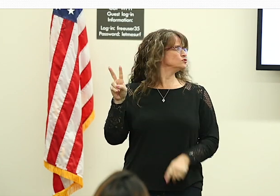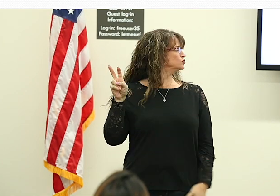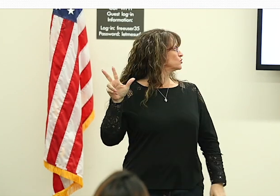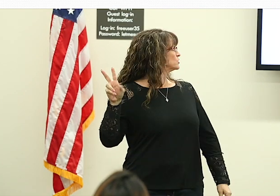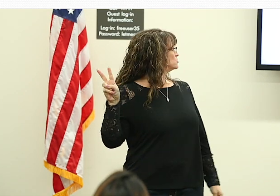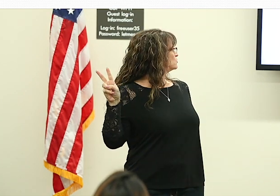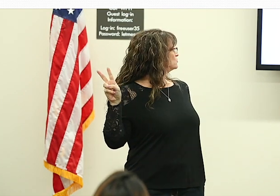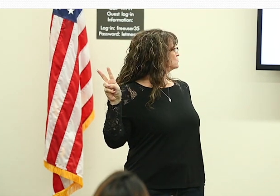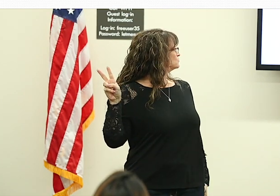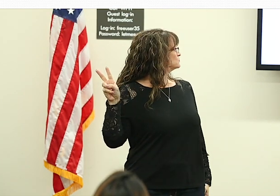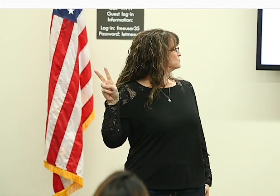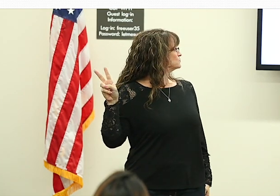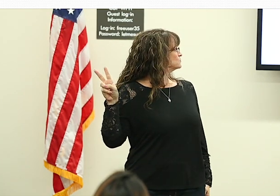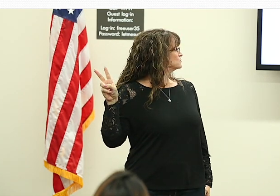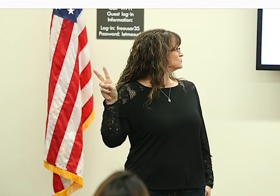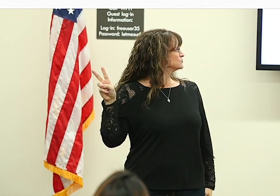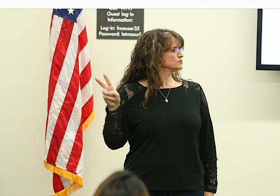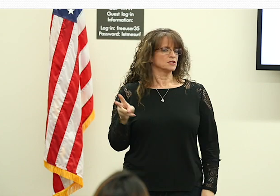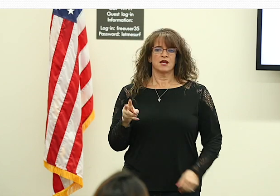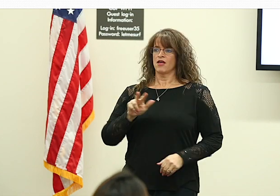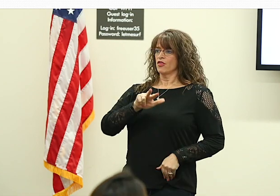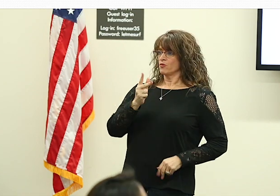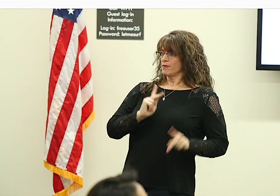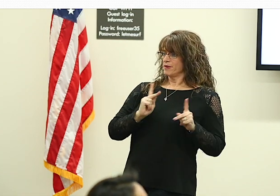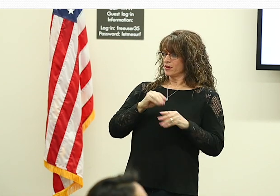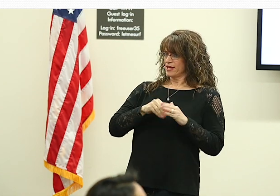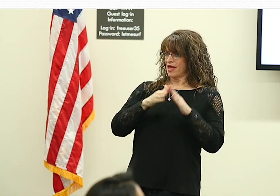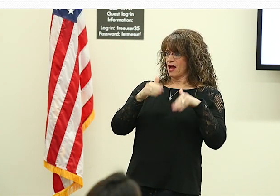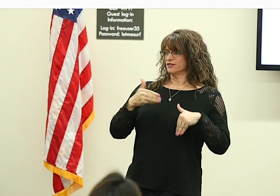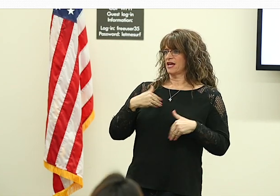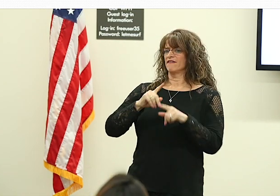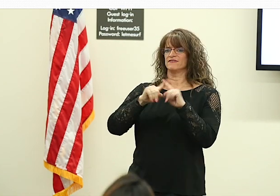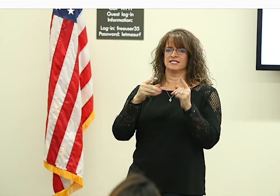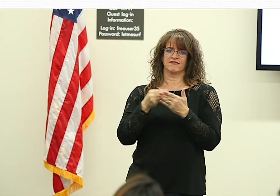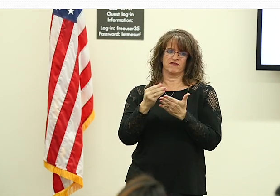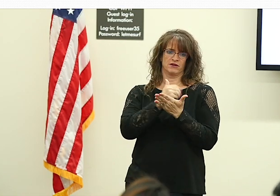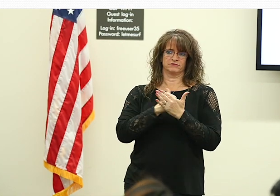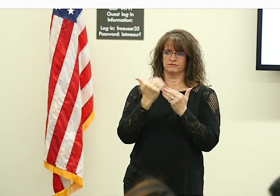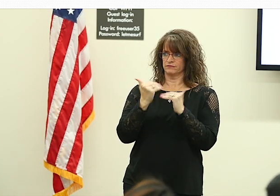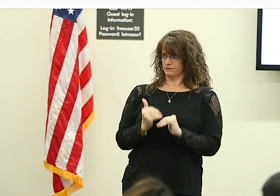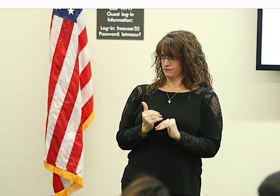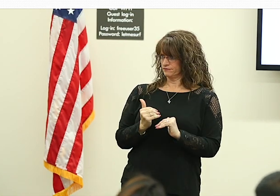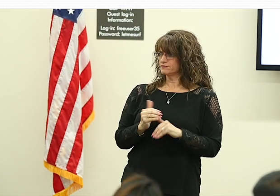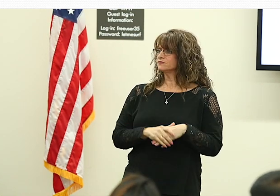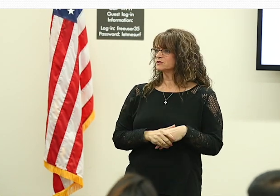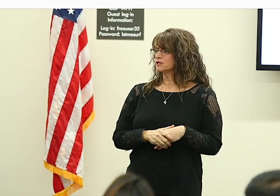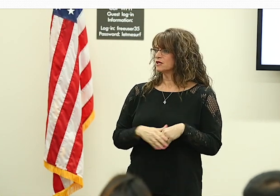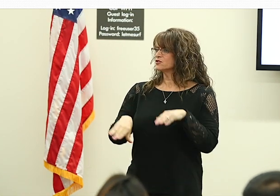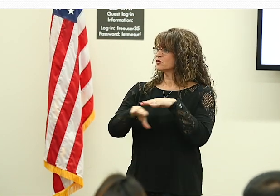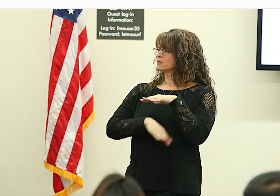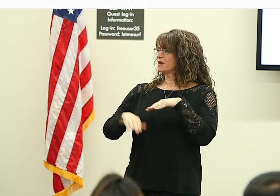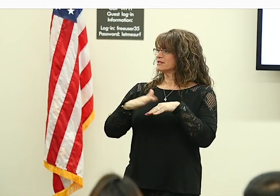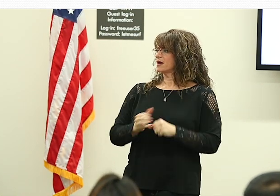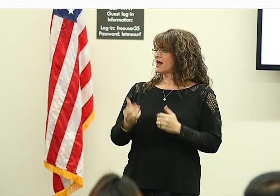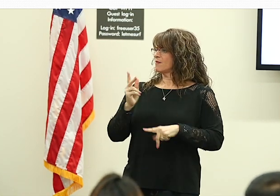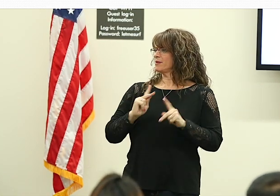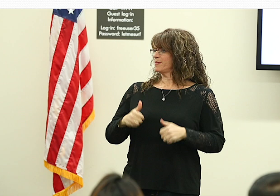And then a three-person household has different numbers. So it's based on how many people are in the household.